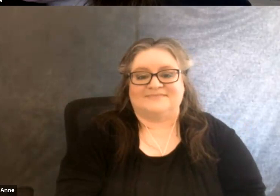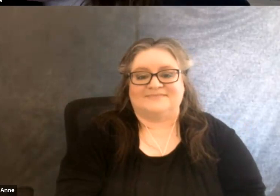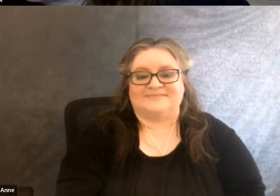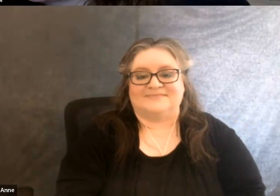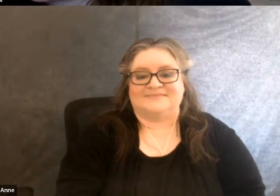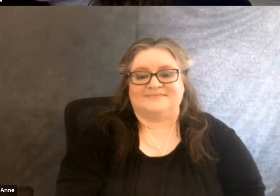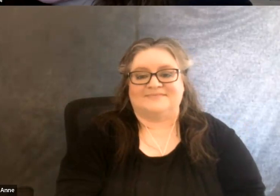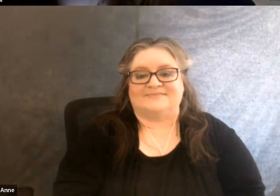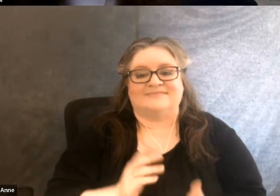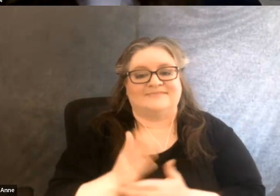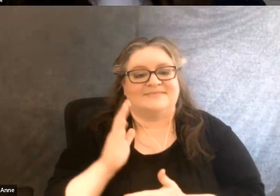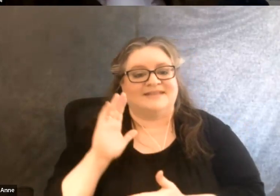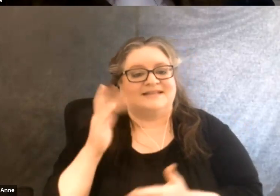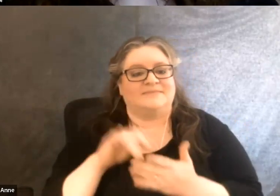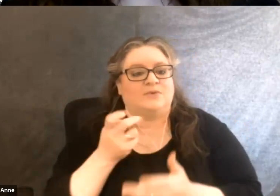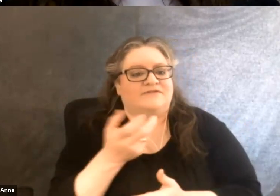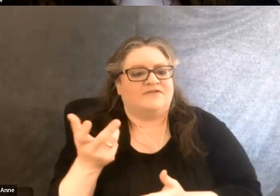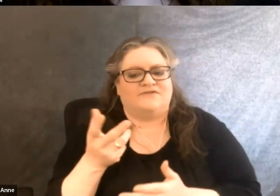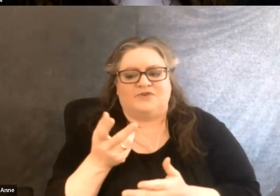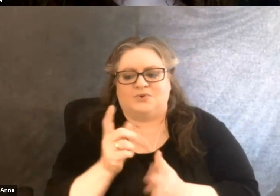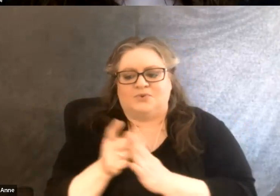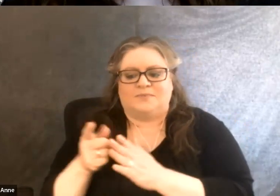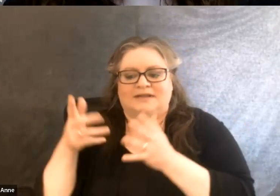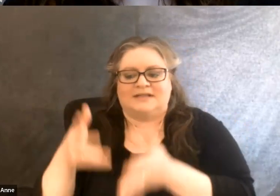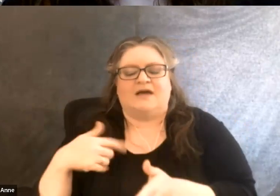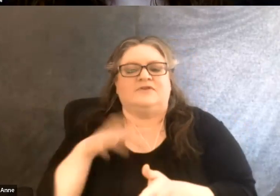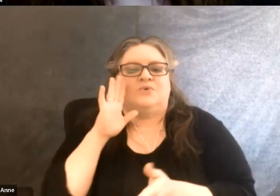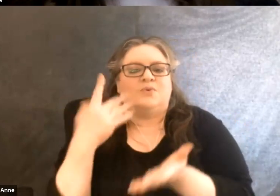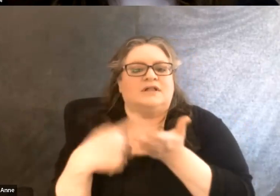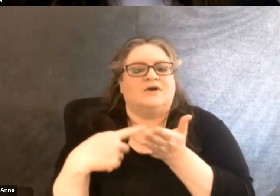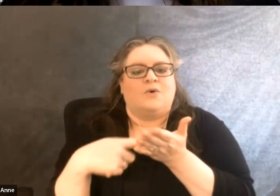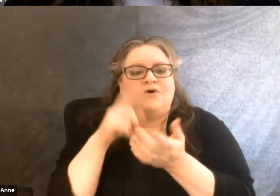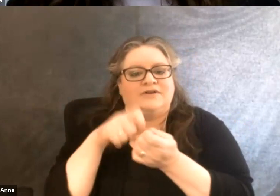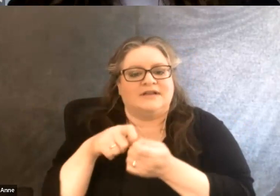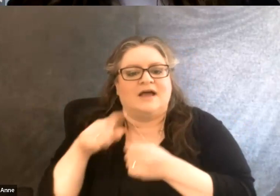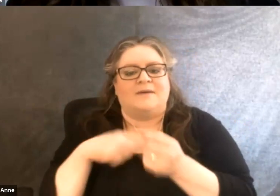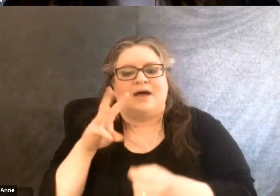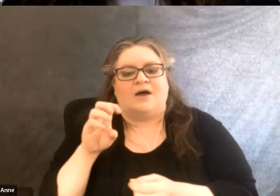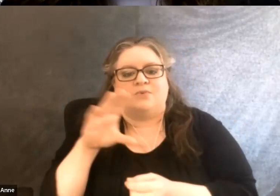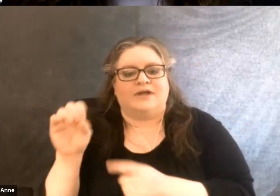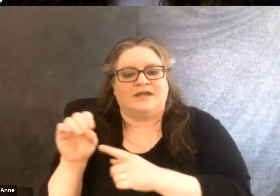It looks like we just have a few minutes left. I will go over some more details about WeCo's resources.